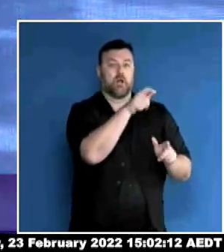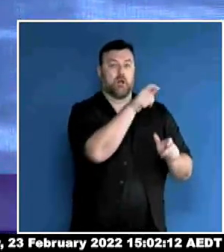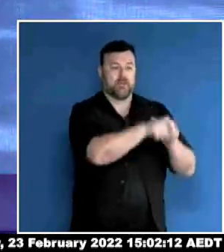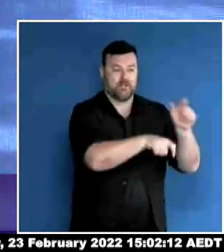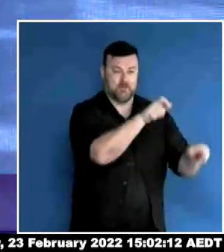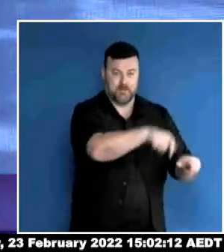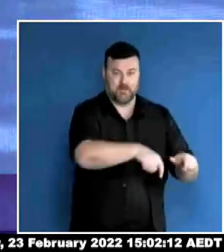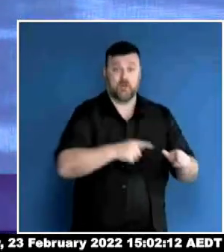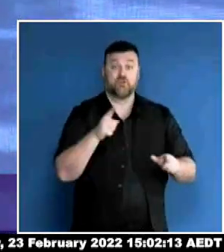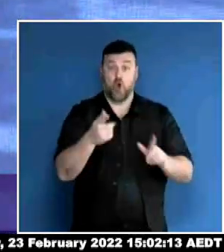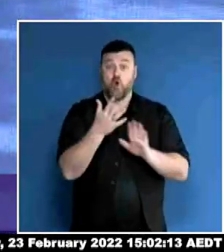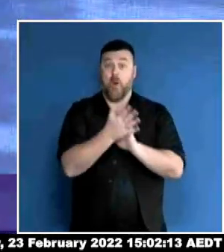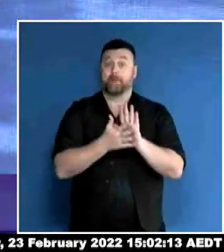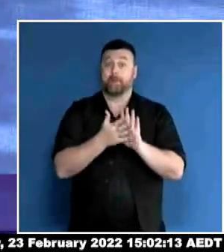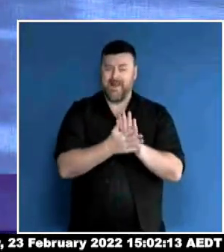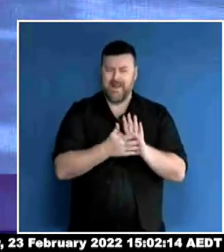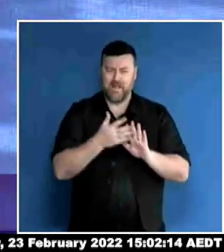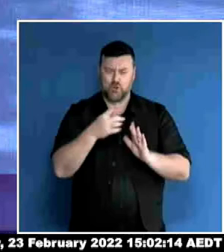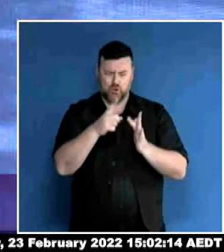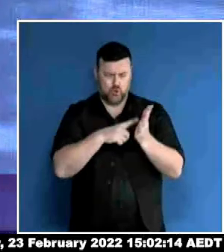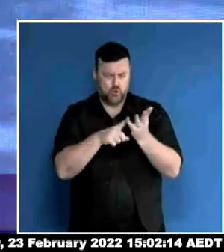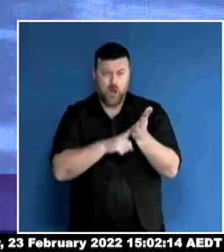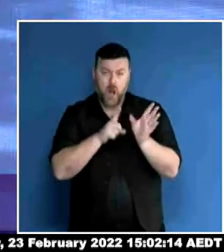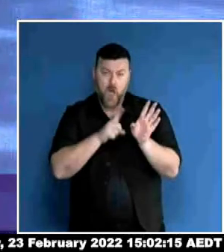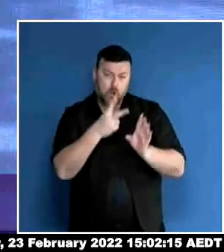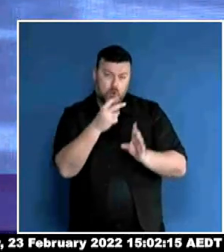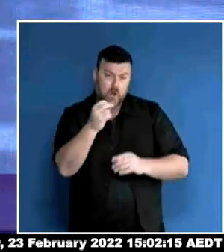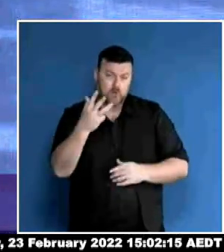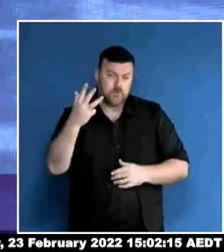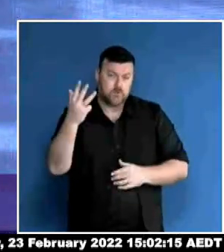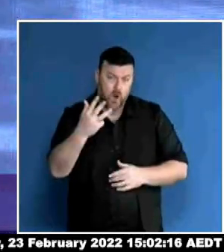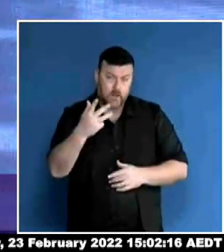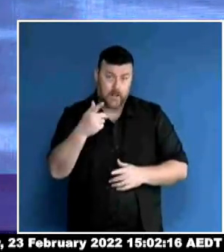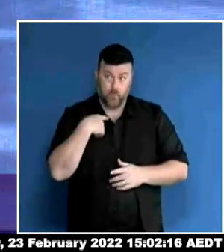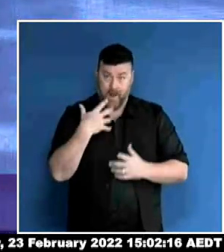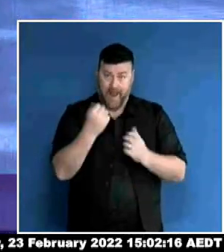There were other trainers and more participants to be trained?